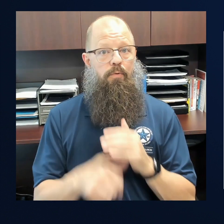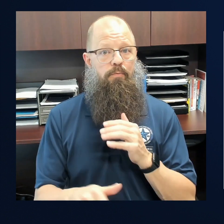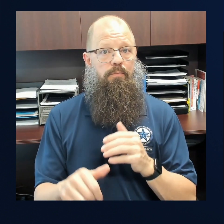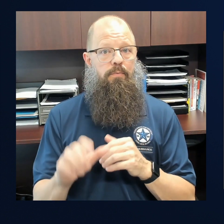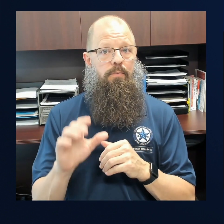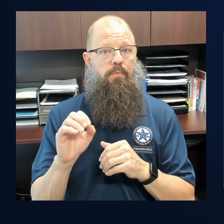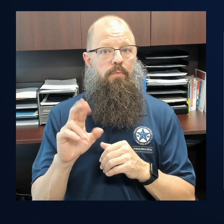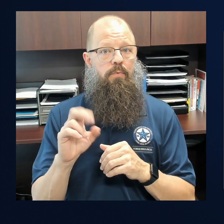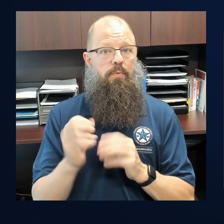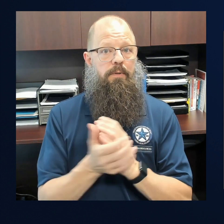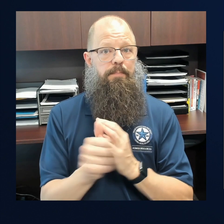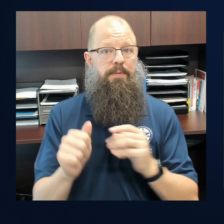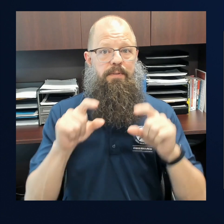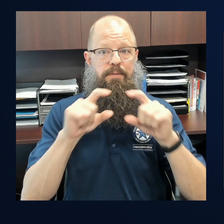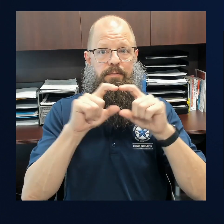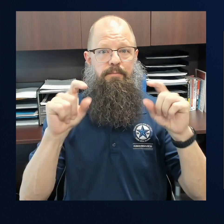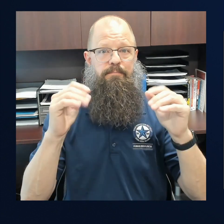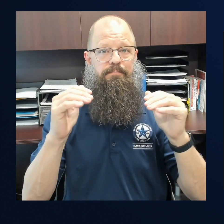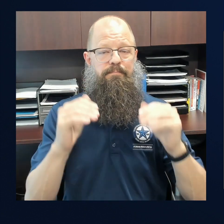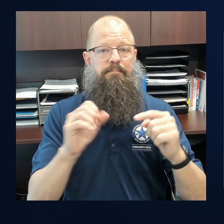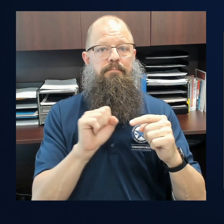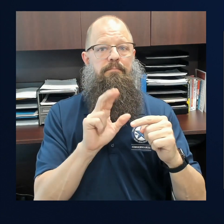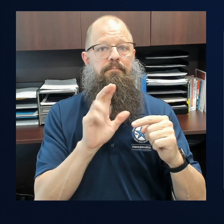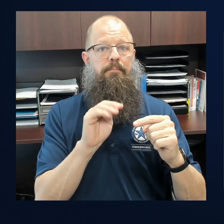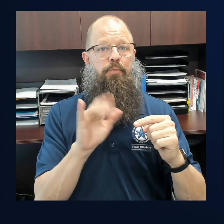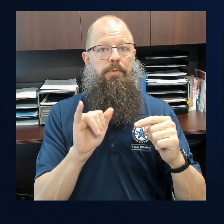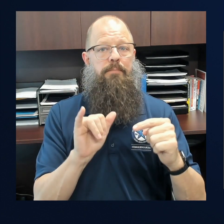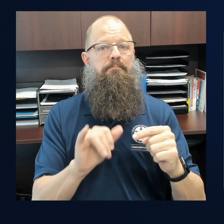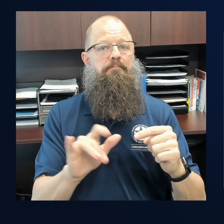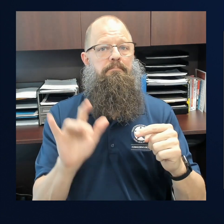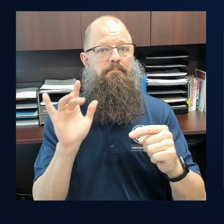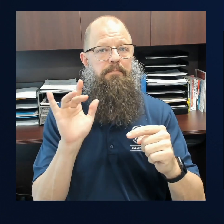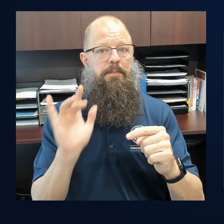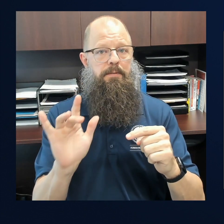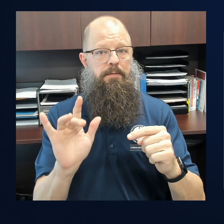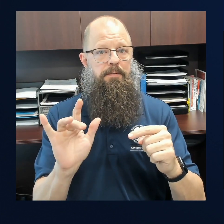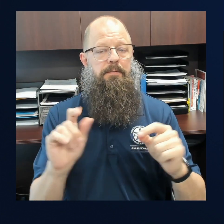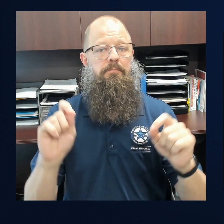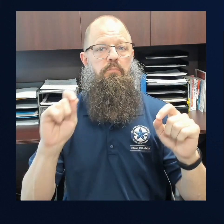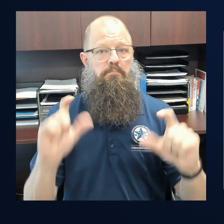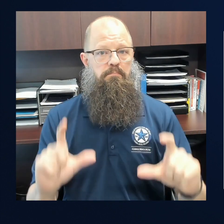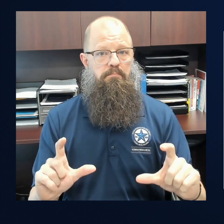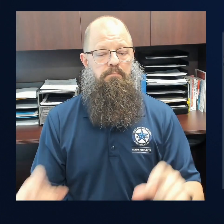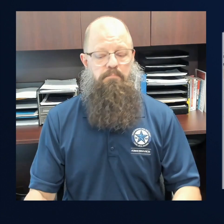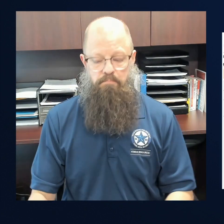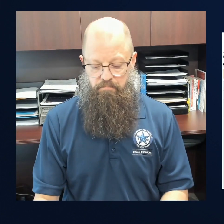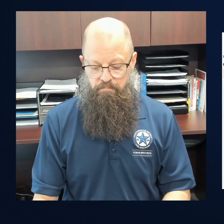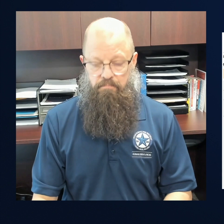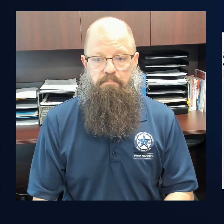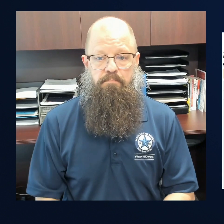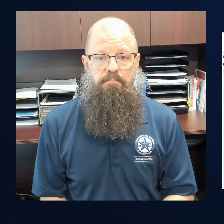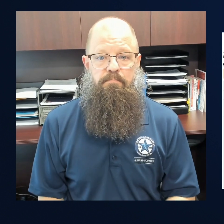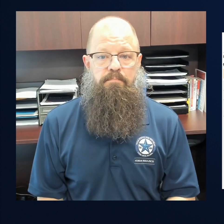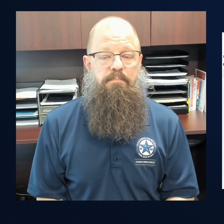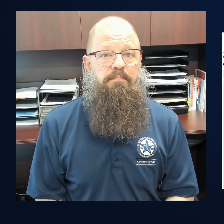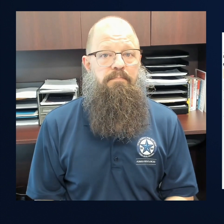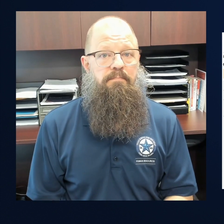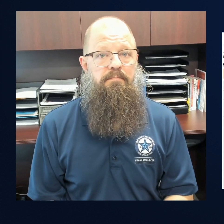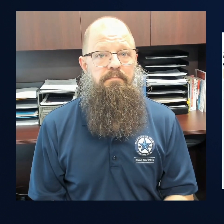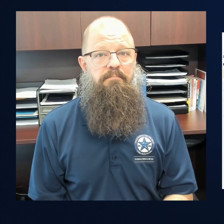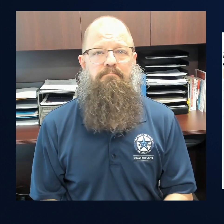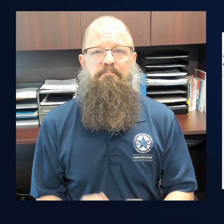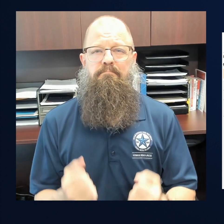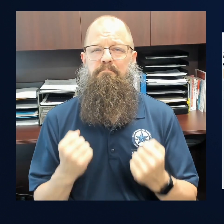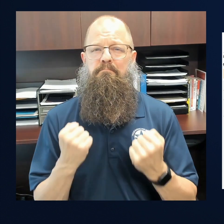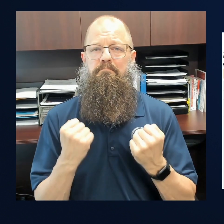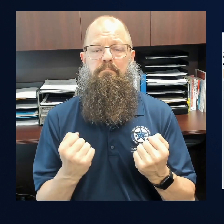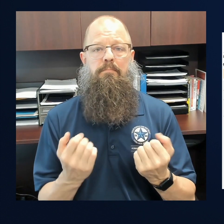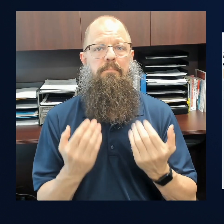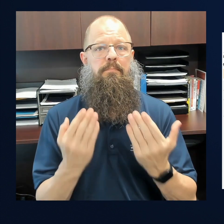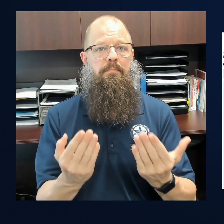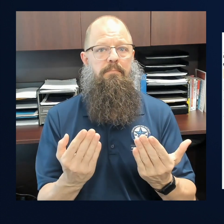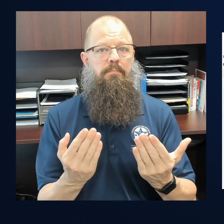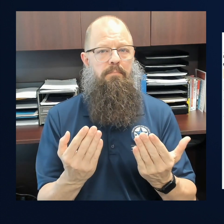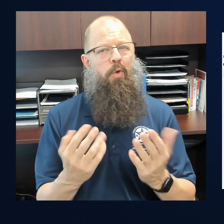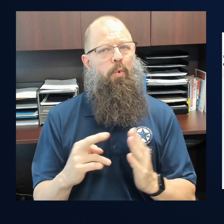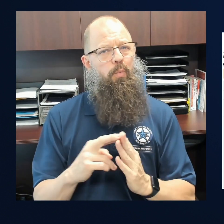areas. First under Core Competencies, click on Summary, and you'll see the drop down here. I